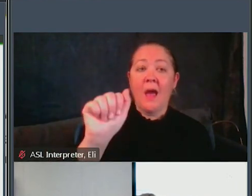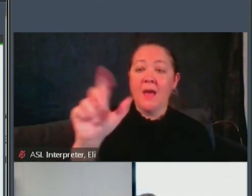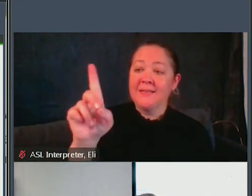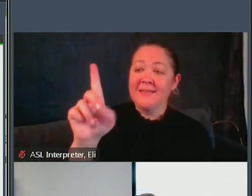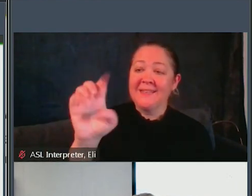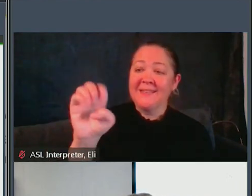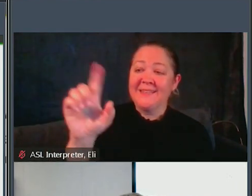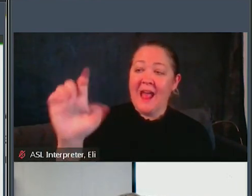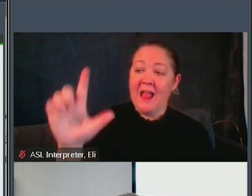Joanne Harrison.